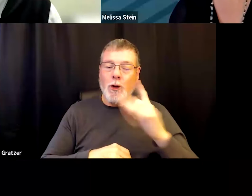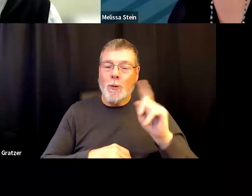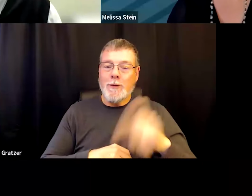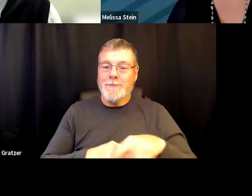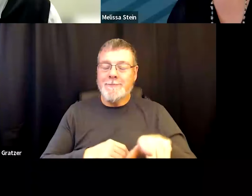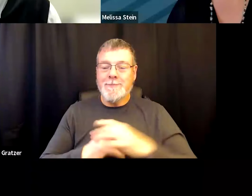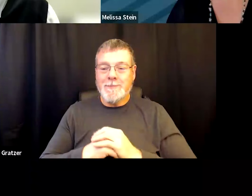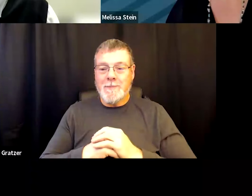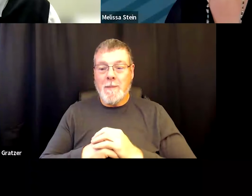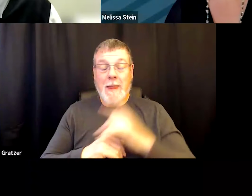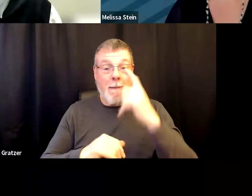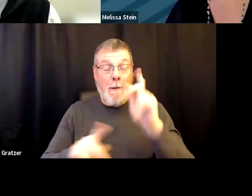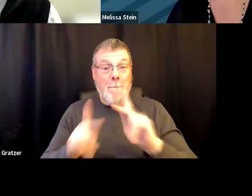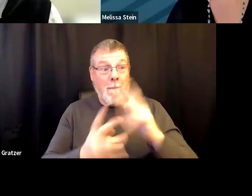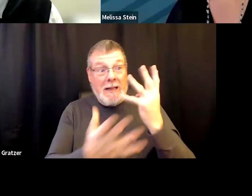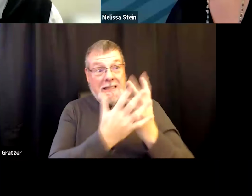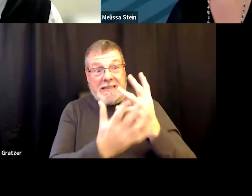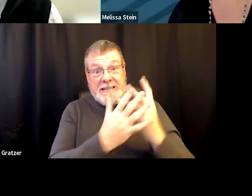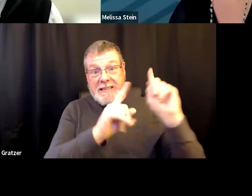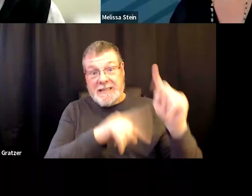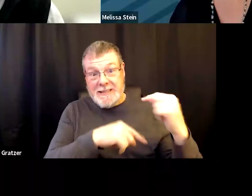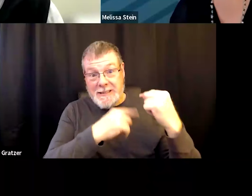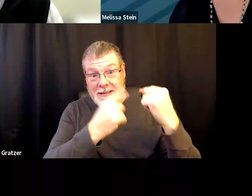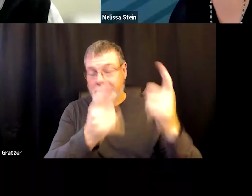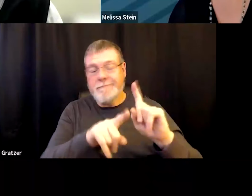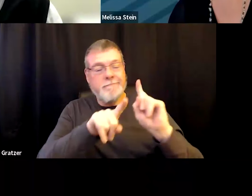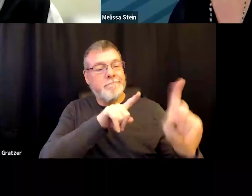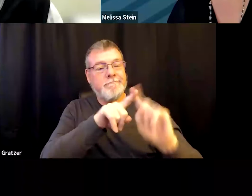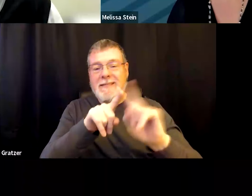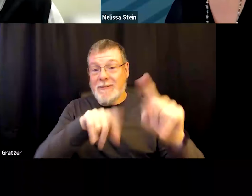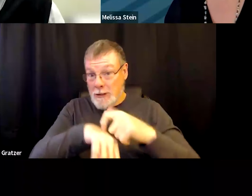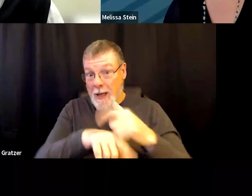particularly since people in custody have been there for various different lengths of time, right?